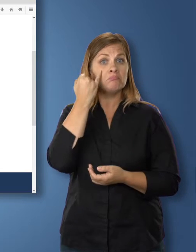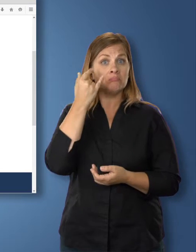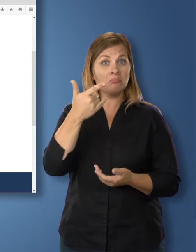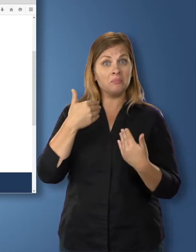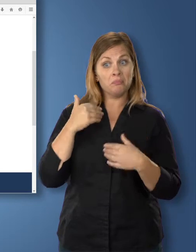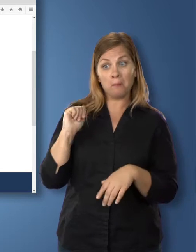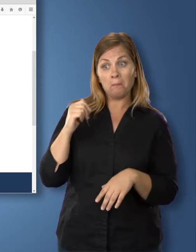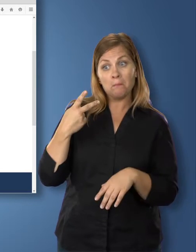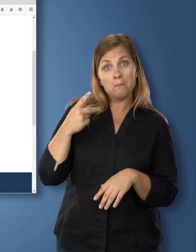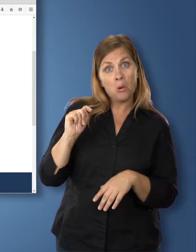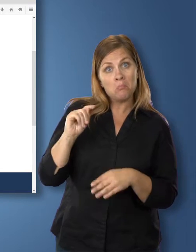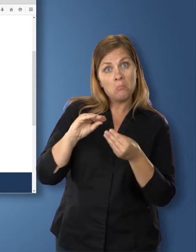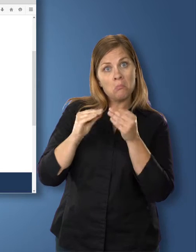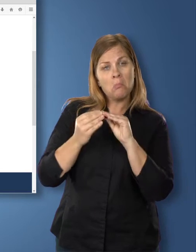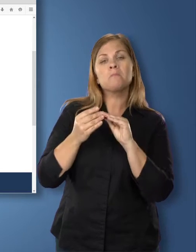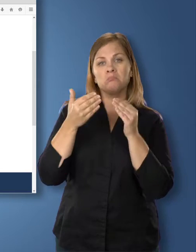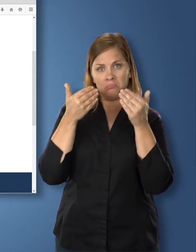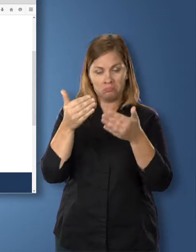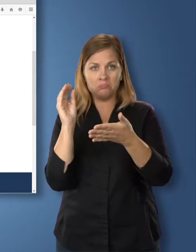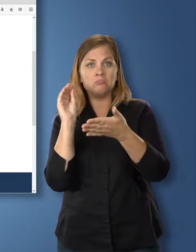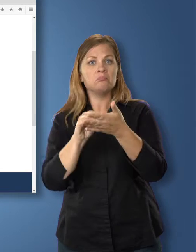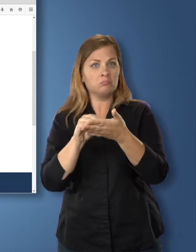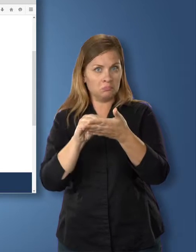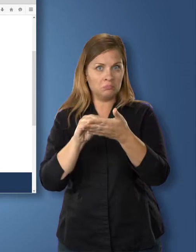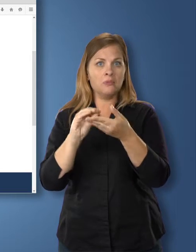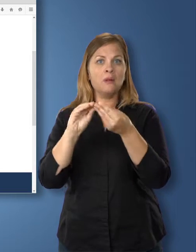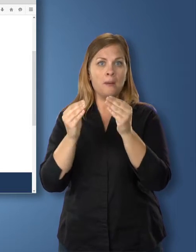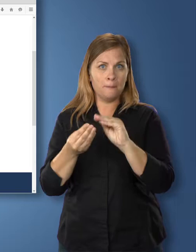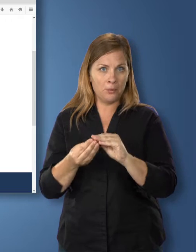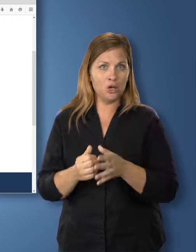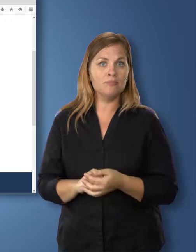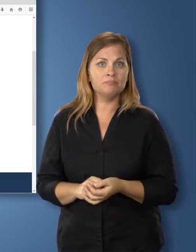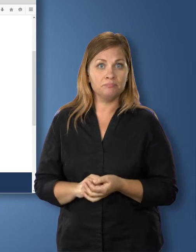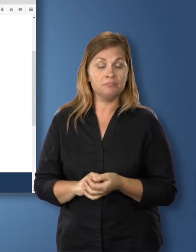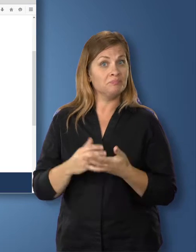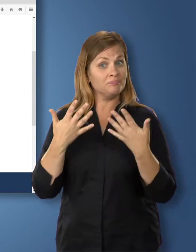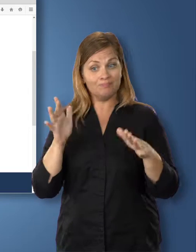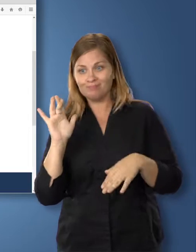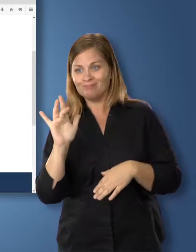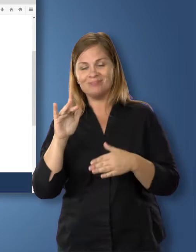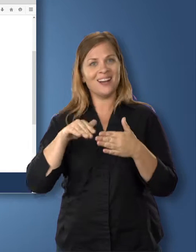If you do, check the box and choose the type of unit to include this information.